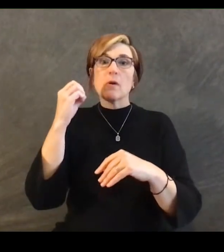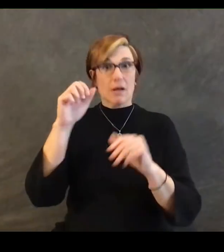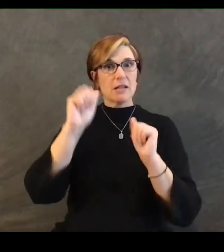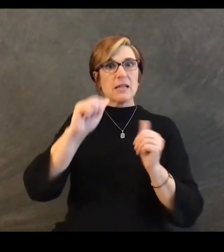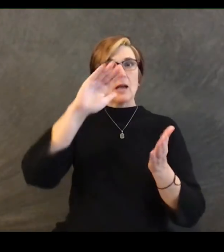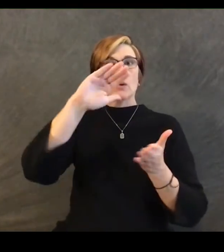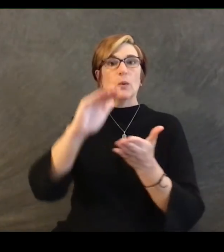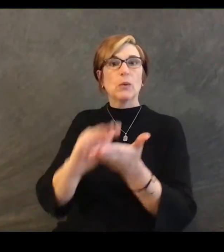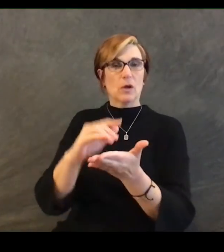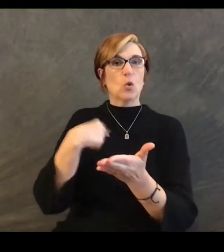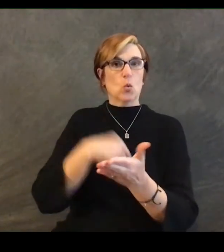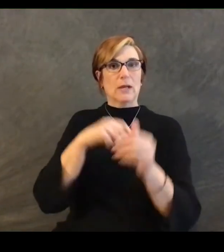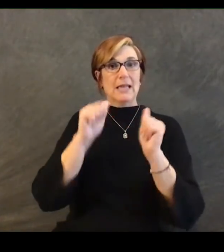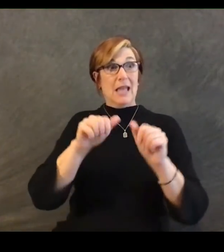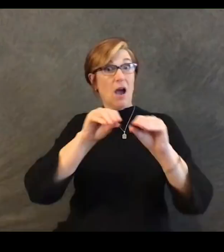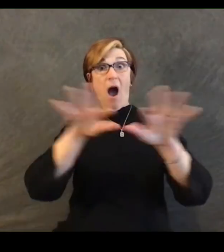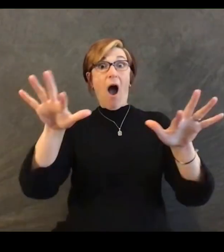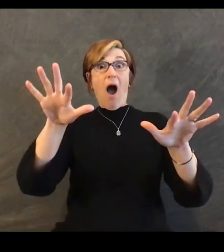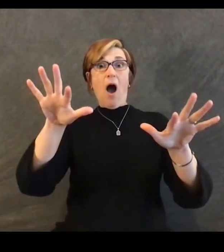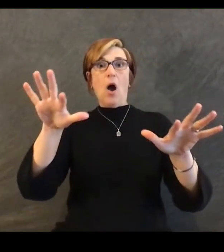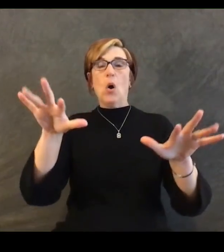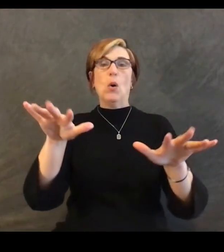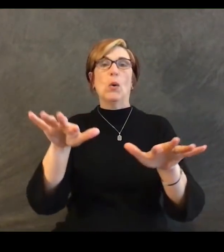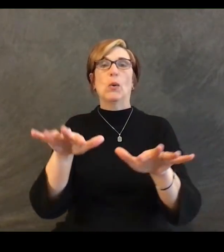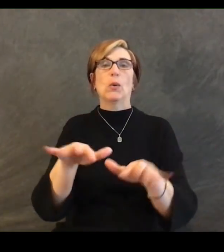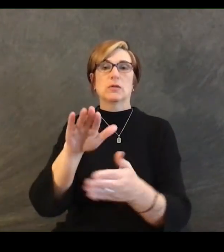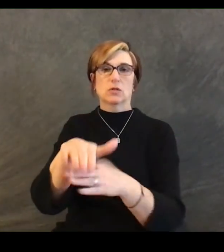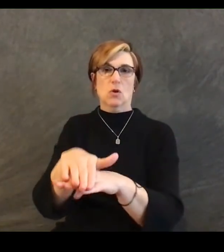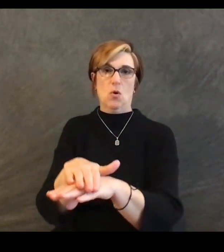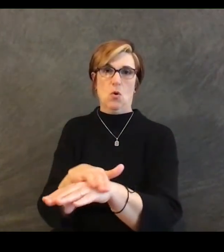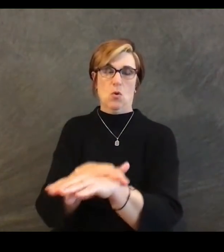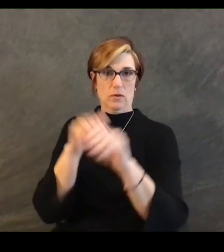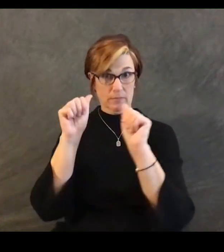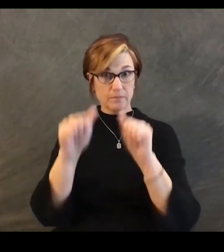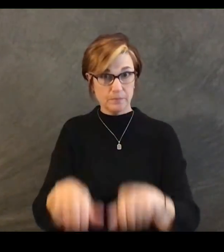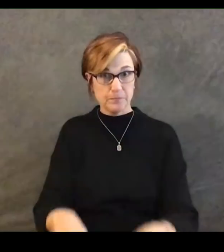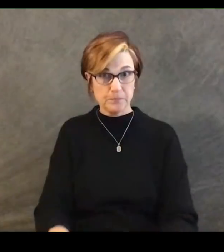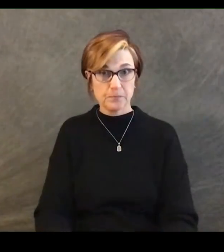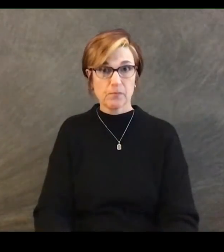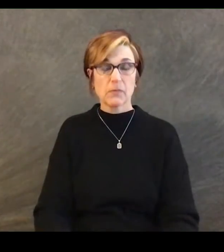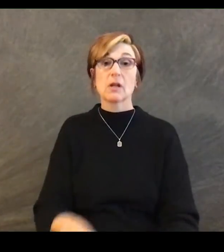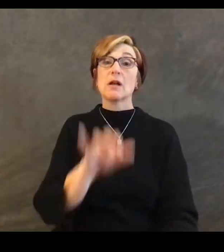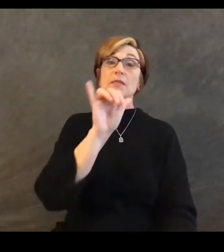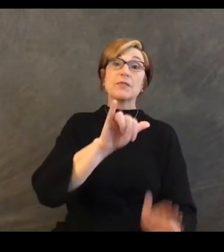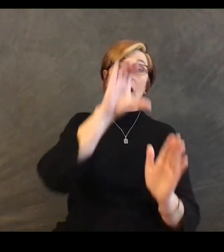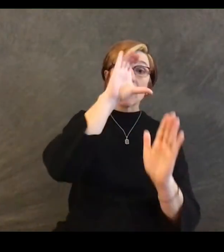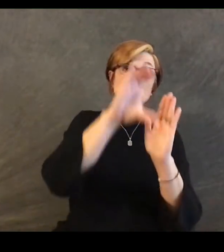pandemic together it is this graphic and the graphic of many of the states that